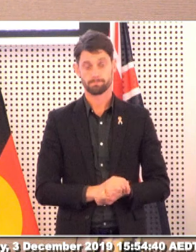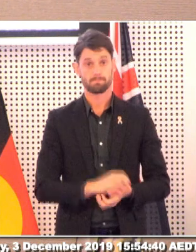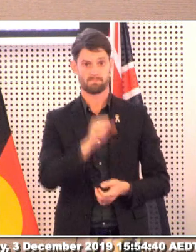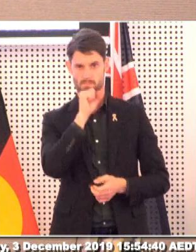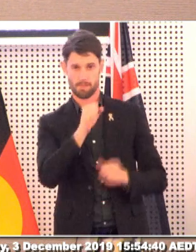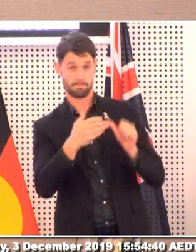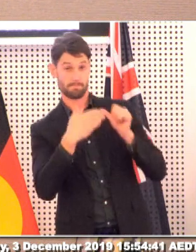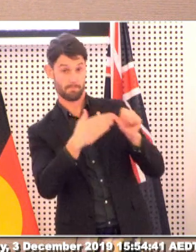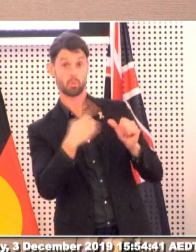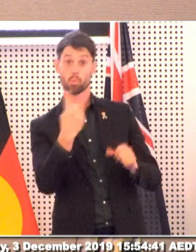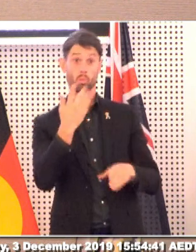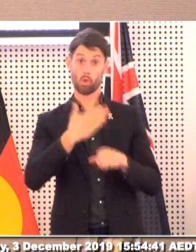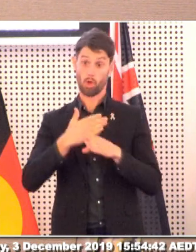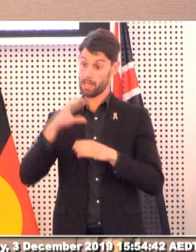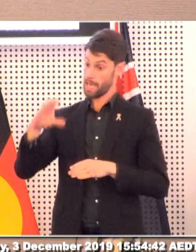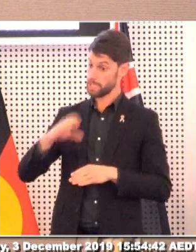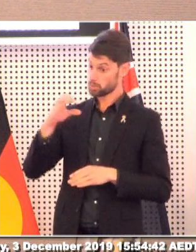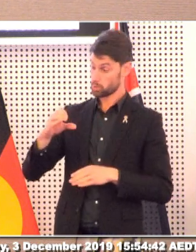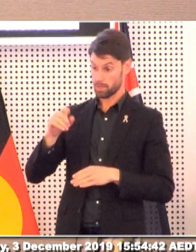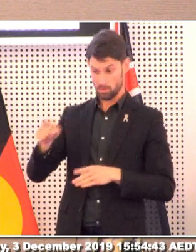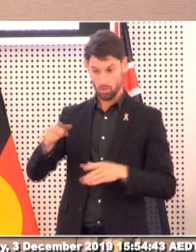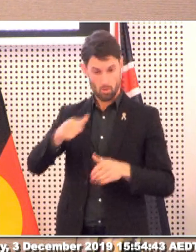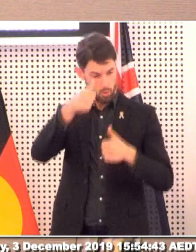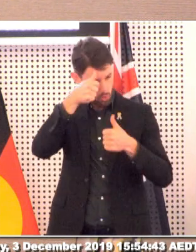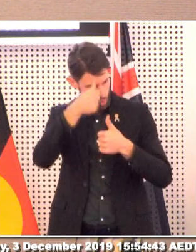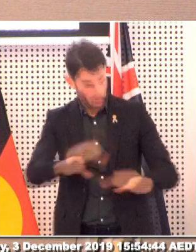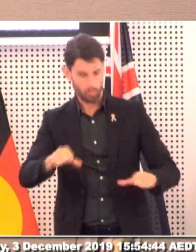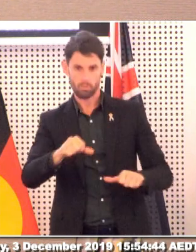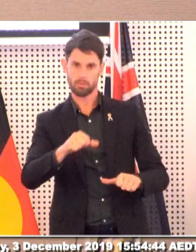well, because if you were permanent and you’ve been there for a number of years